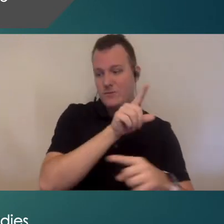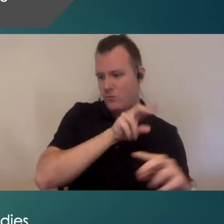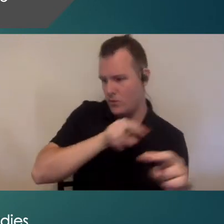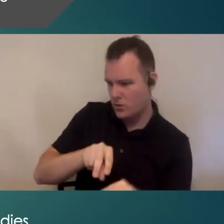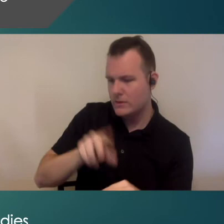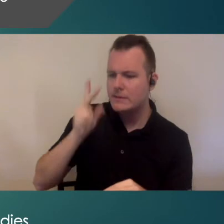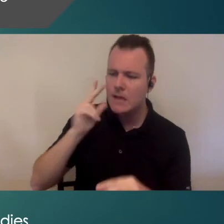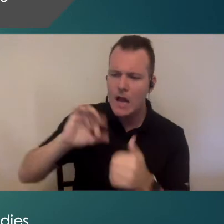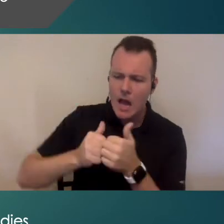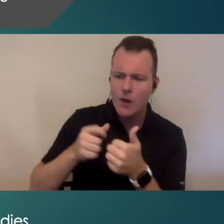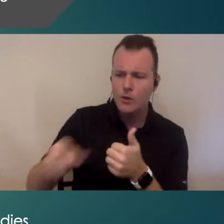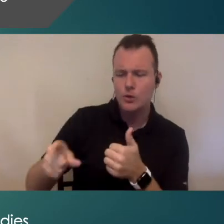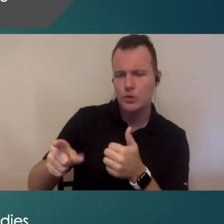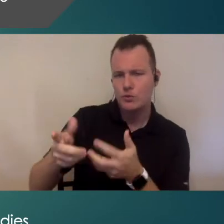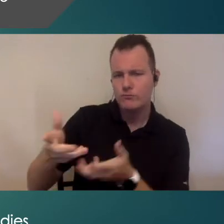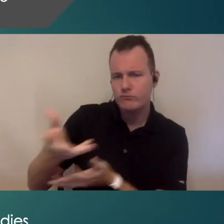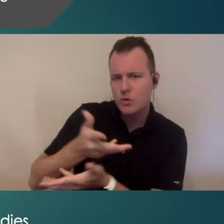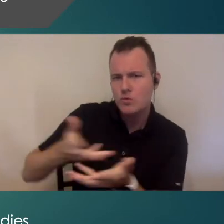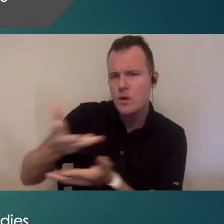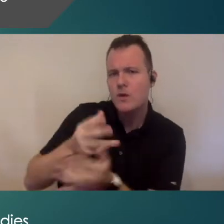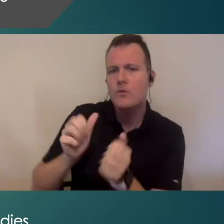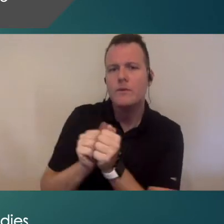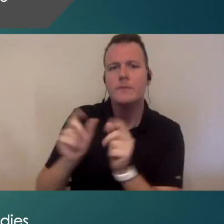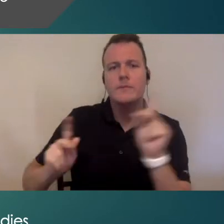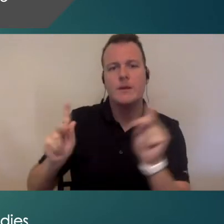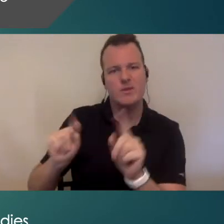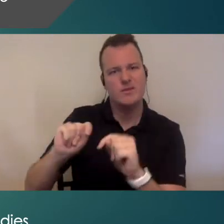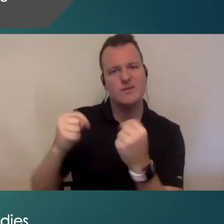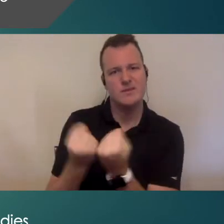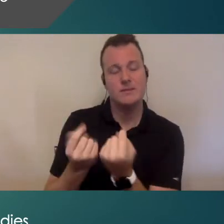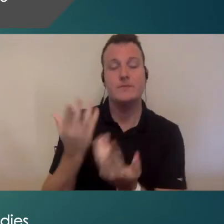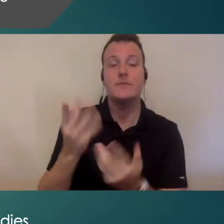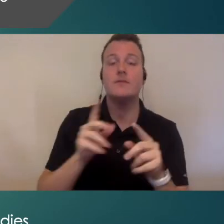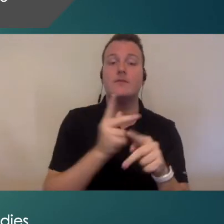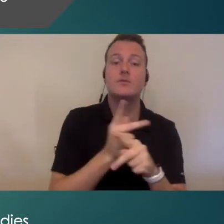you interact with other people that are part of a team. That may be a supervisor,